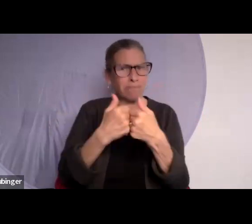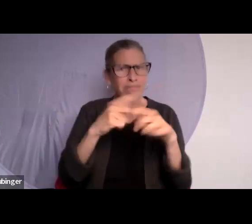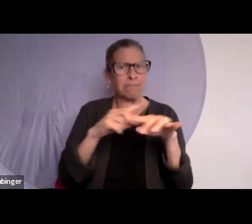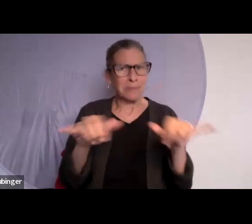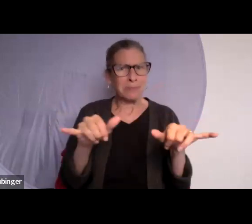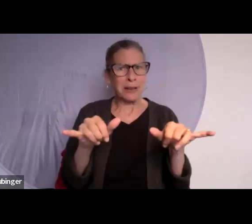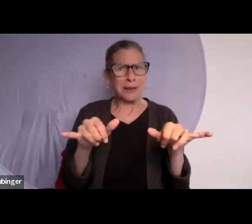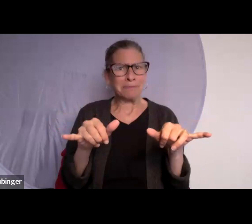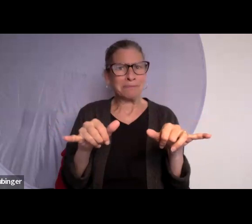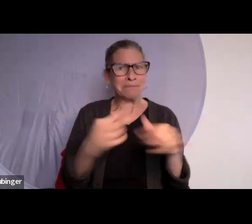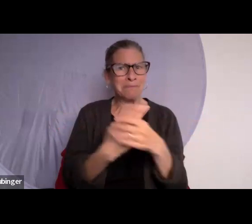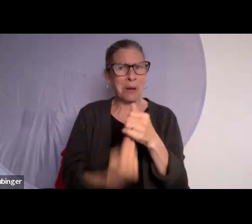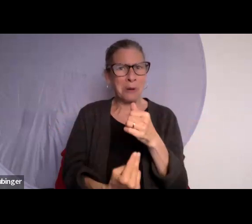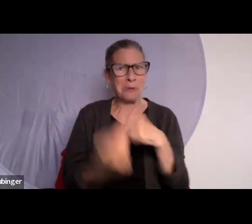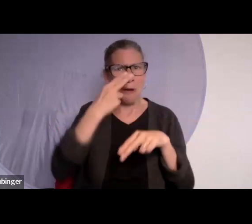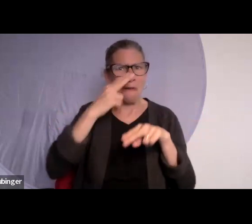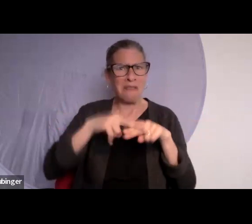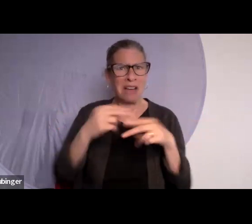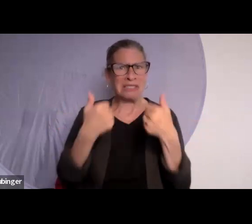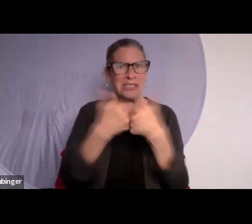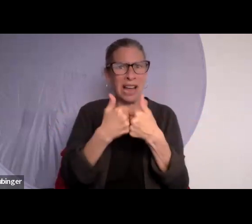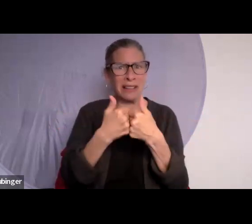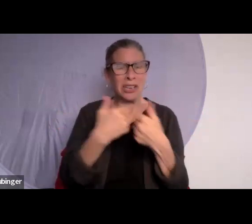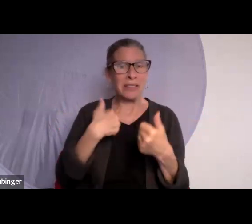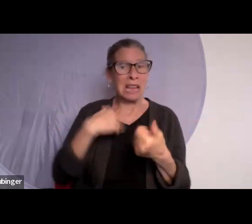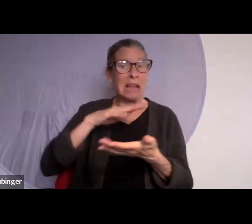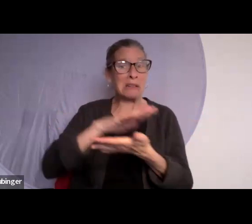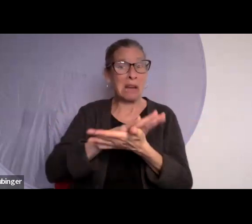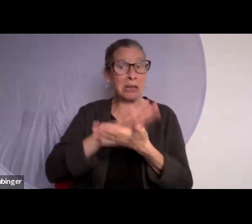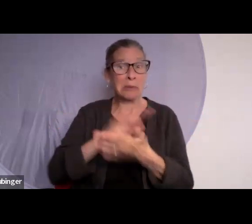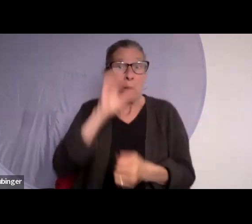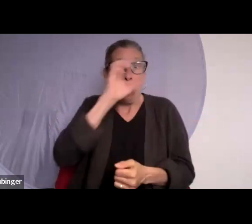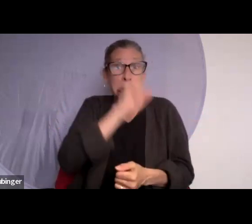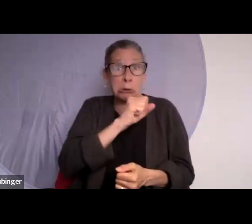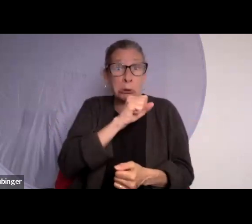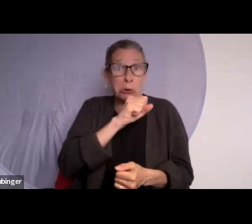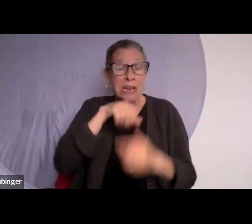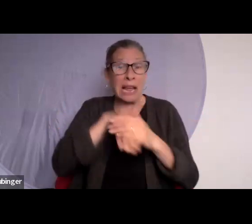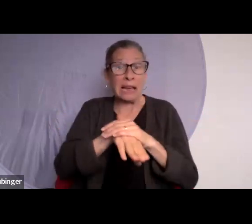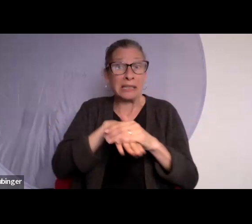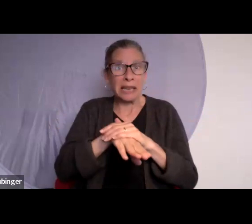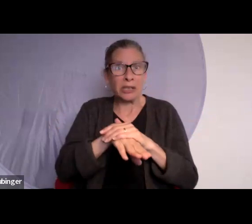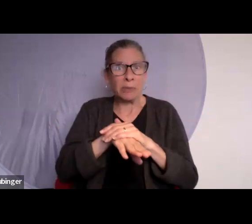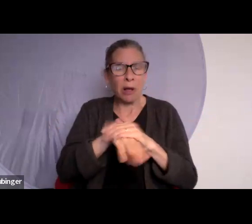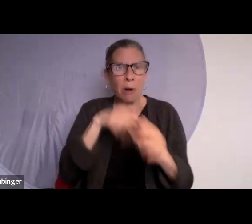well, that they had documents that they assumed were fully accessible, and they were learning new things about how to